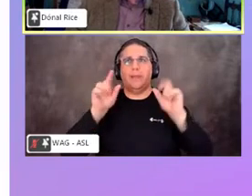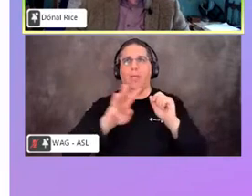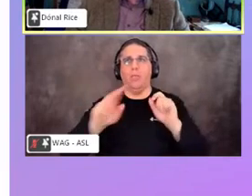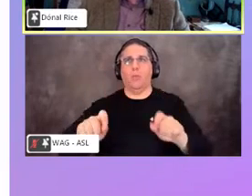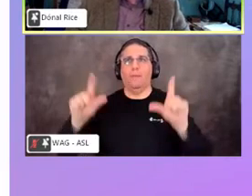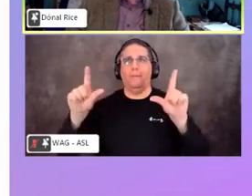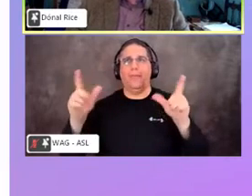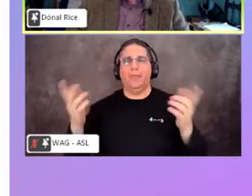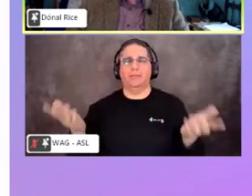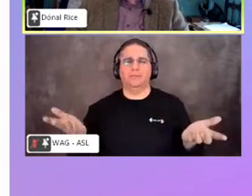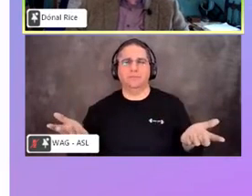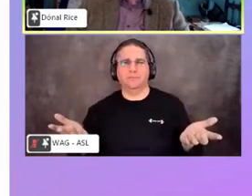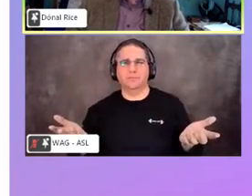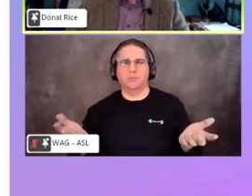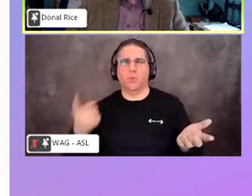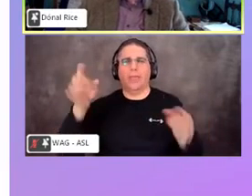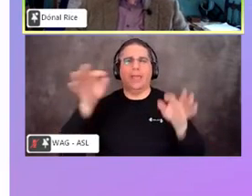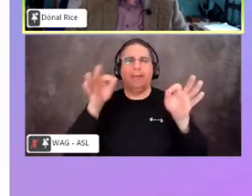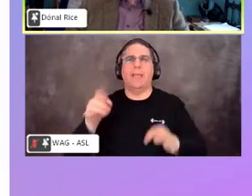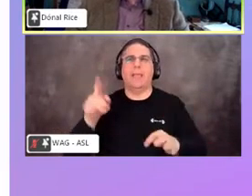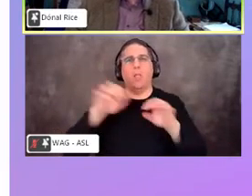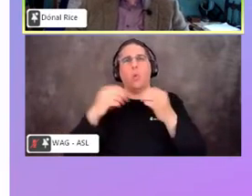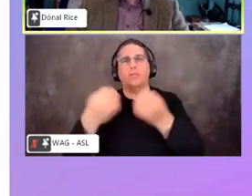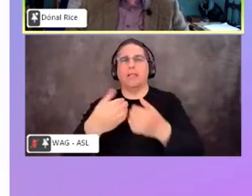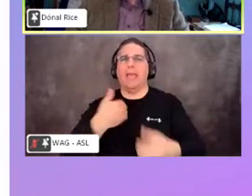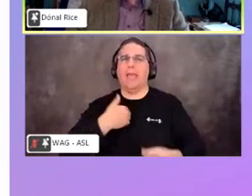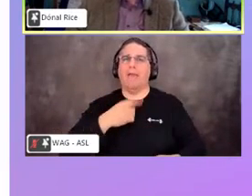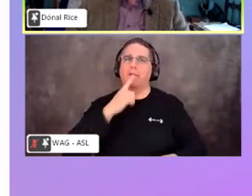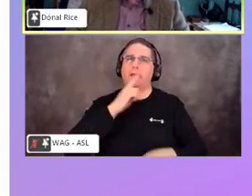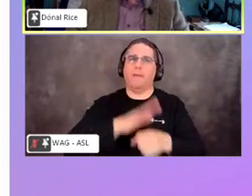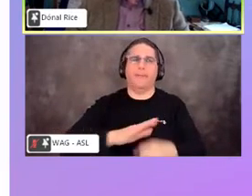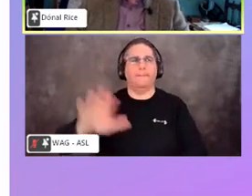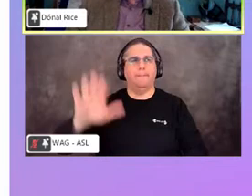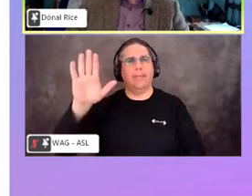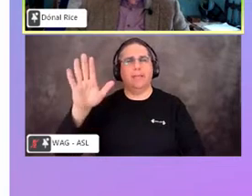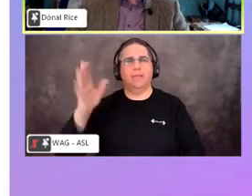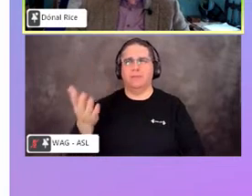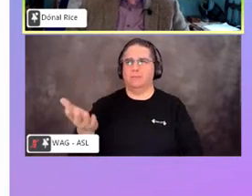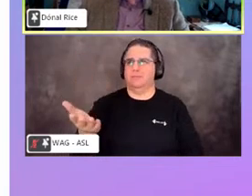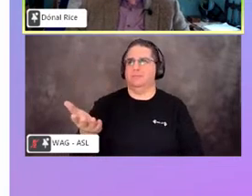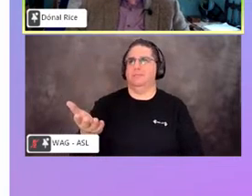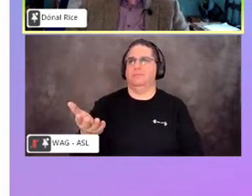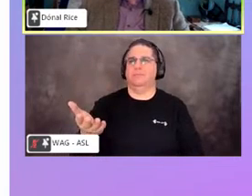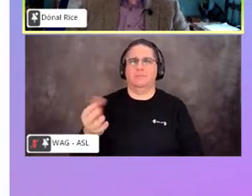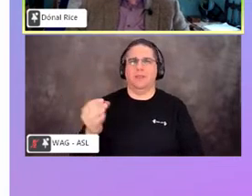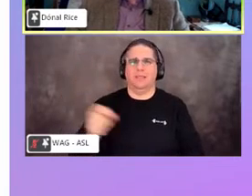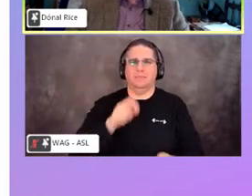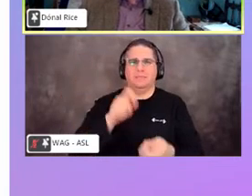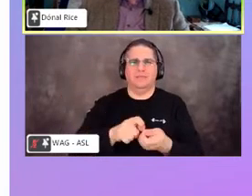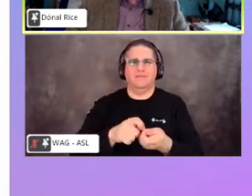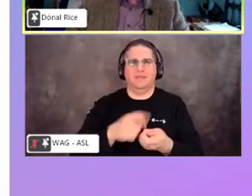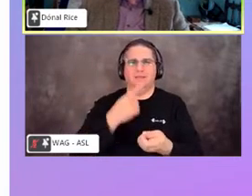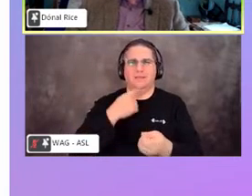accessibility statements on websites that say completely meaningless things like how to include how to increase and